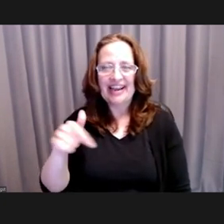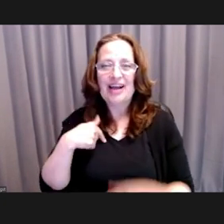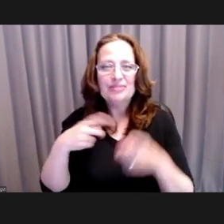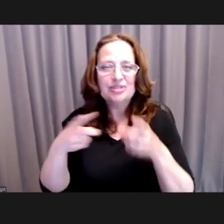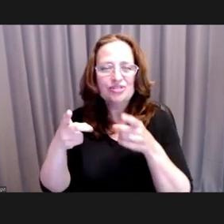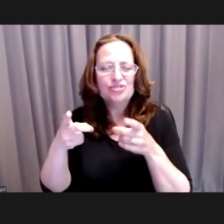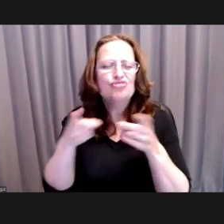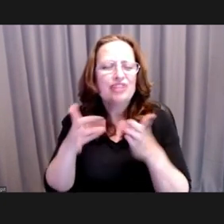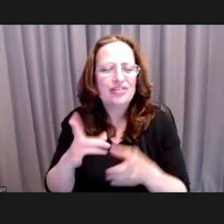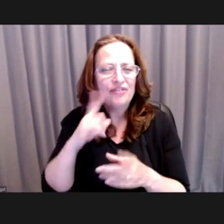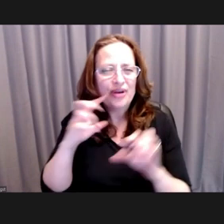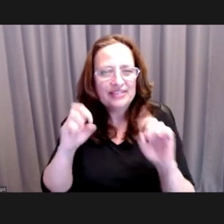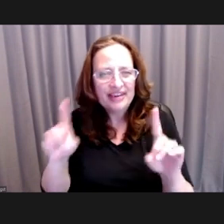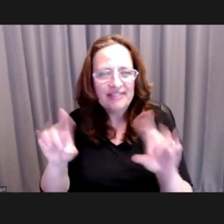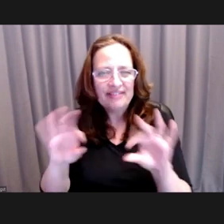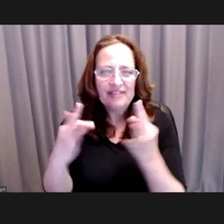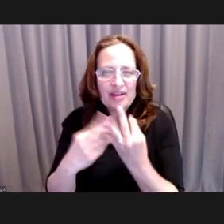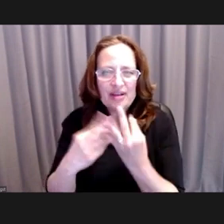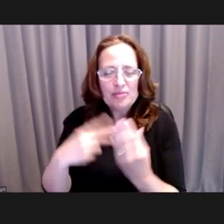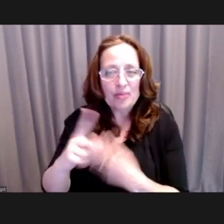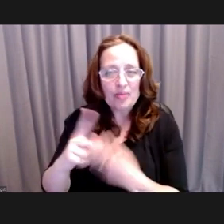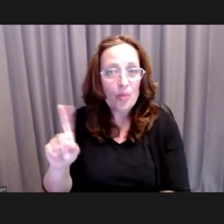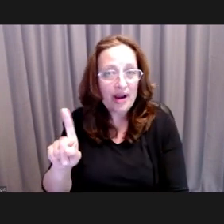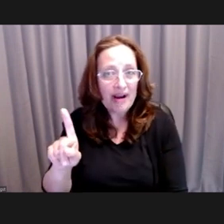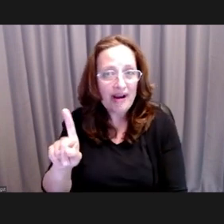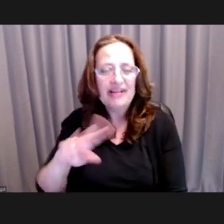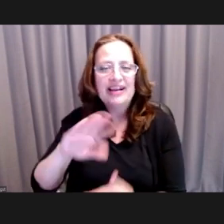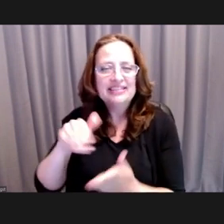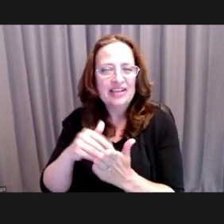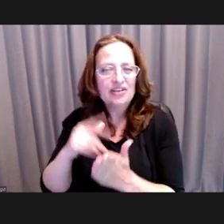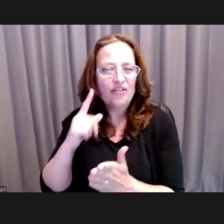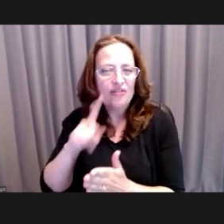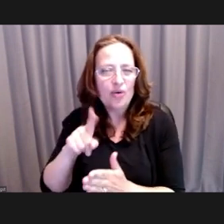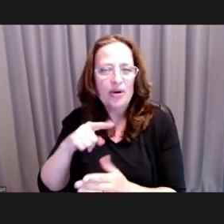Center for Hearing and Communication. For those of you who are new to CHC,